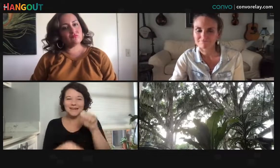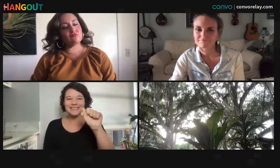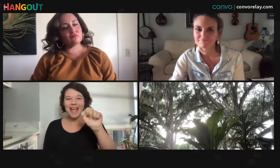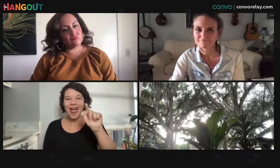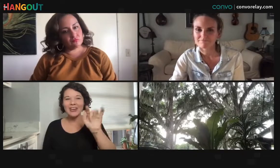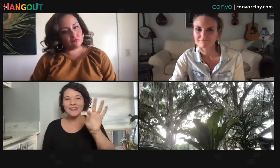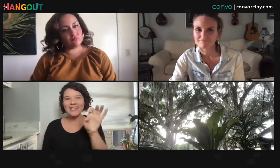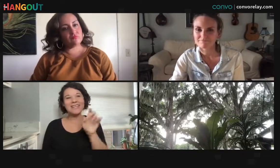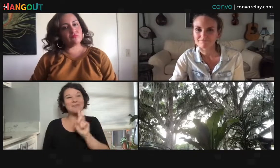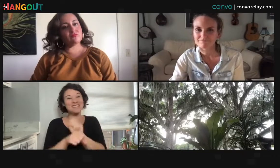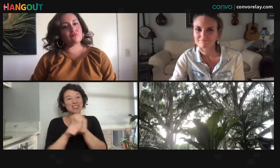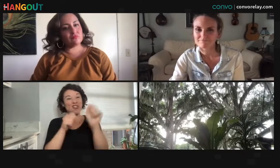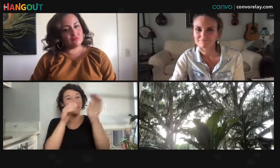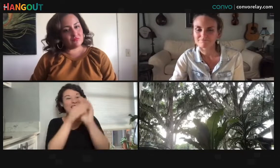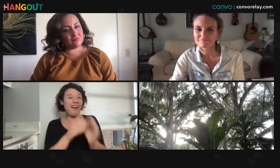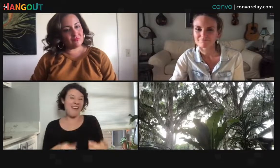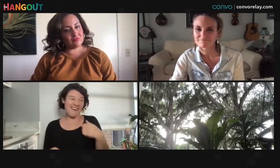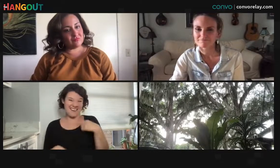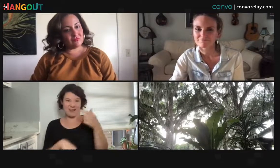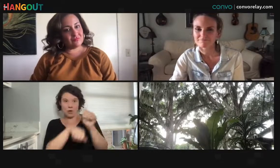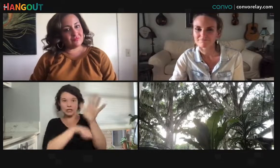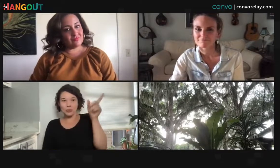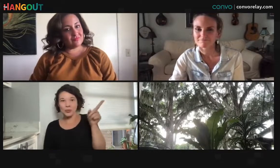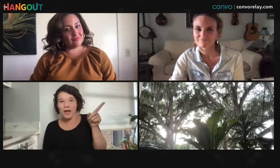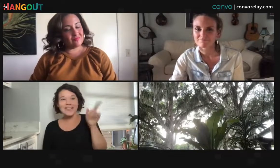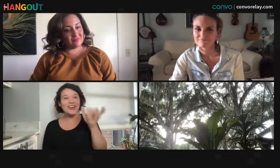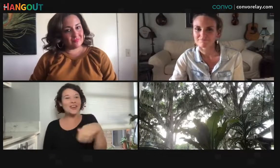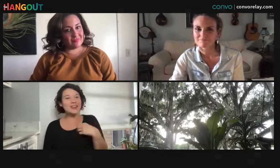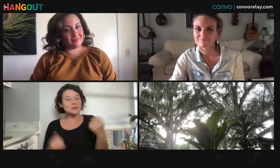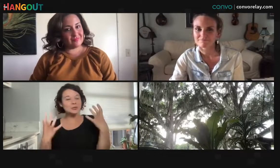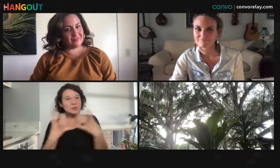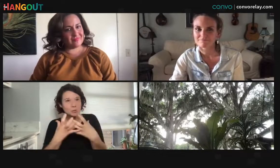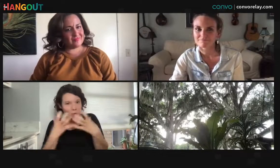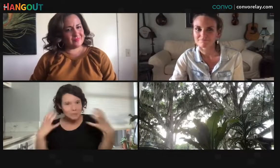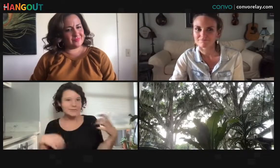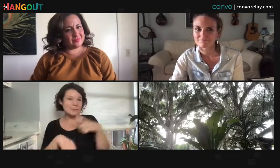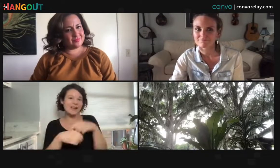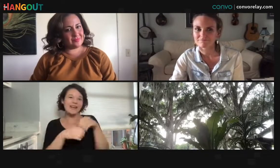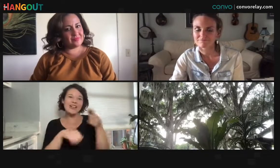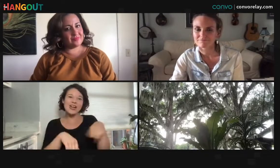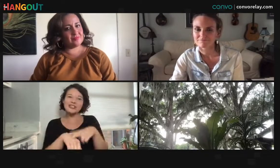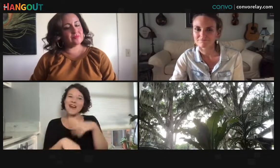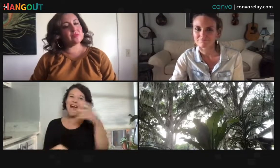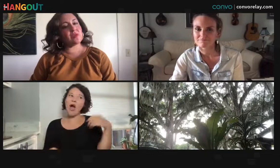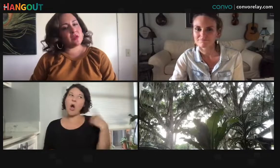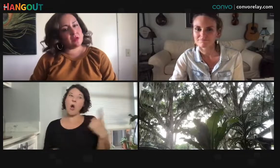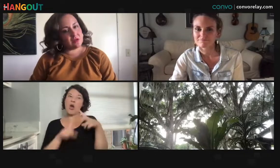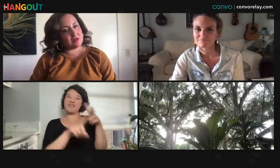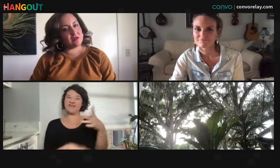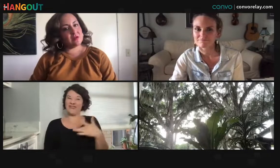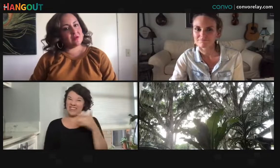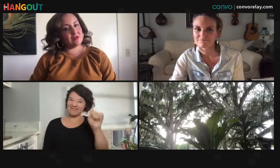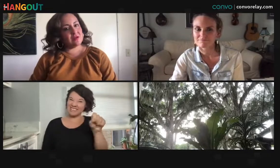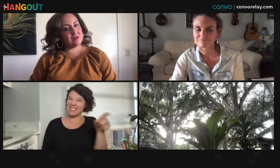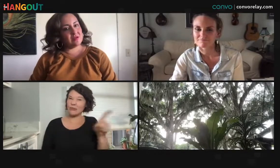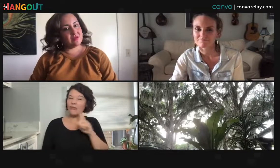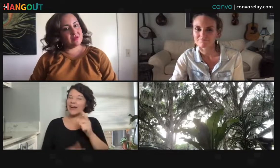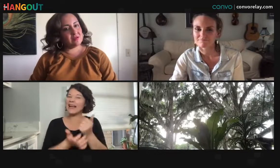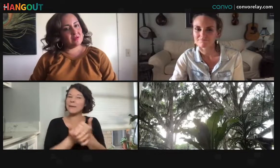actually did struggle with depression at a period i was living in new mexico and santa fe and i was close by to the mountains i spent so much time in nature